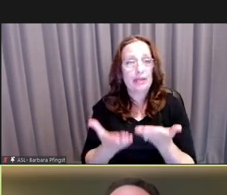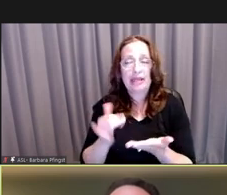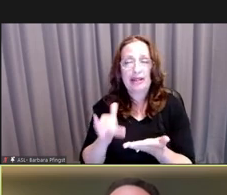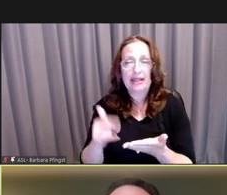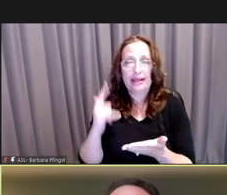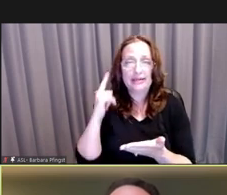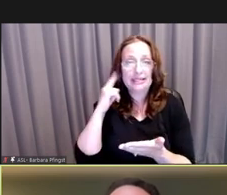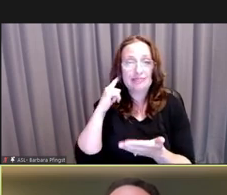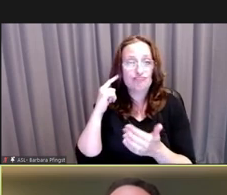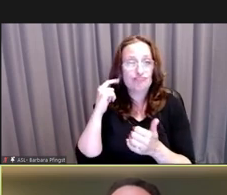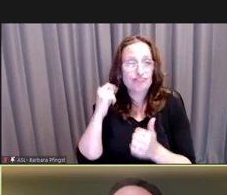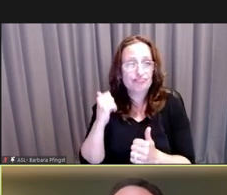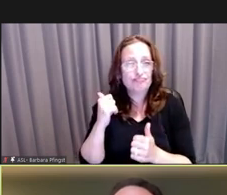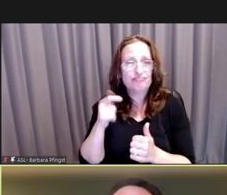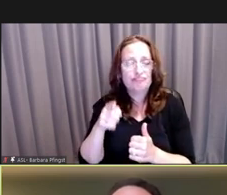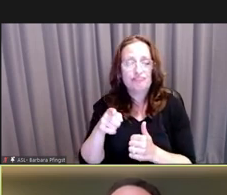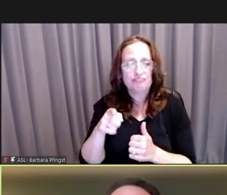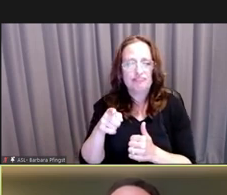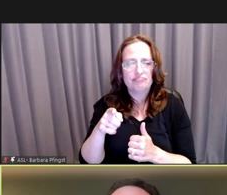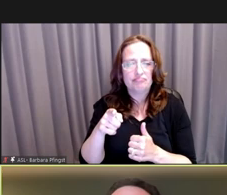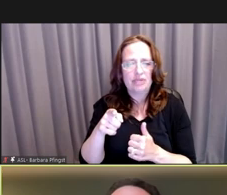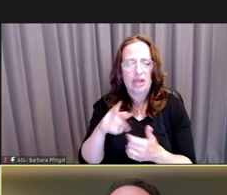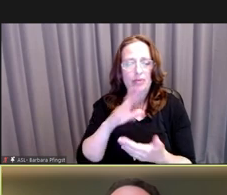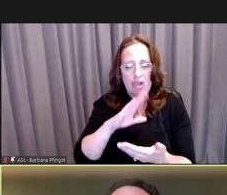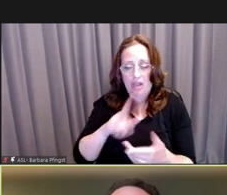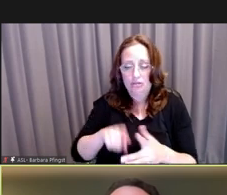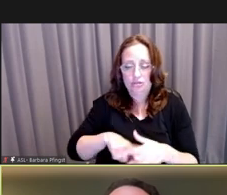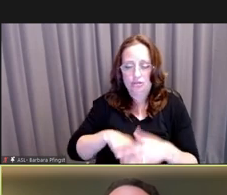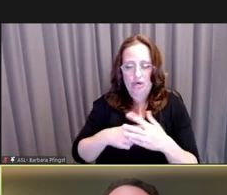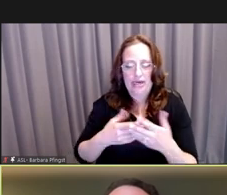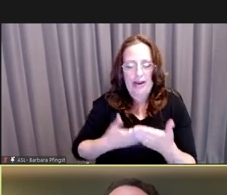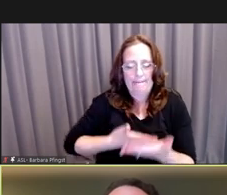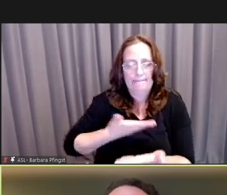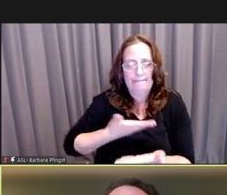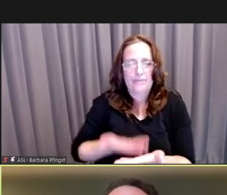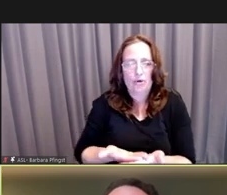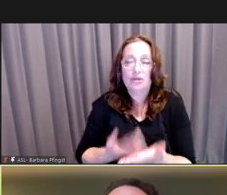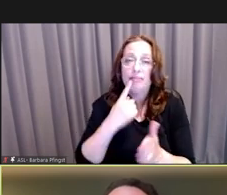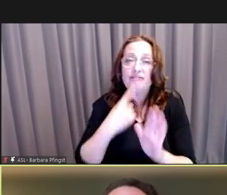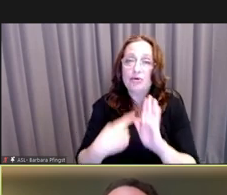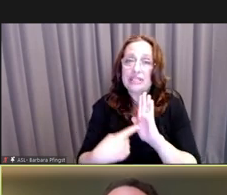In which case it could be a prelingual hearing loss. But CMV, as an example, can also present